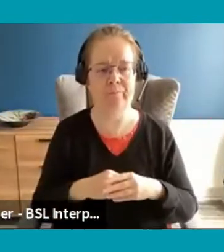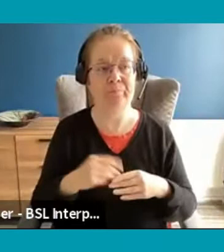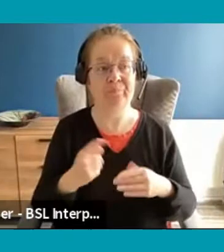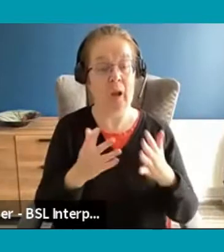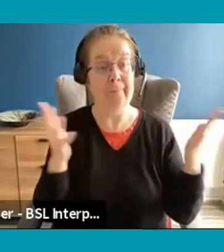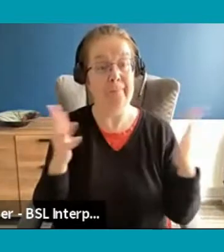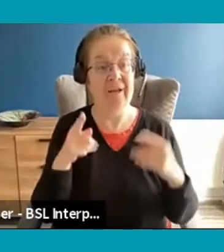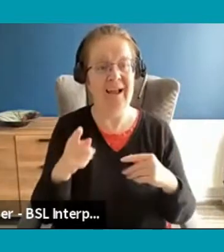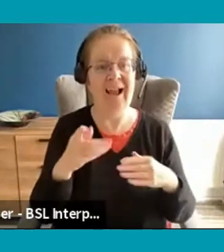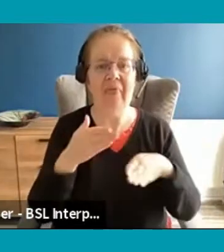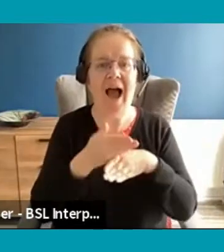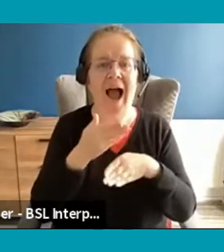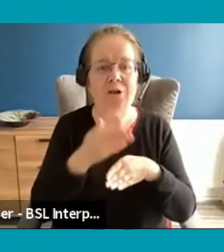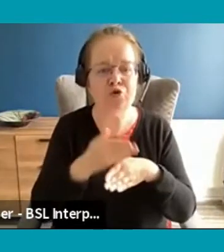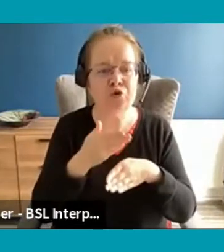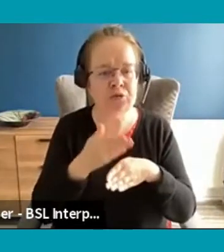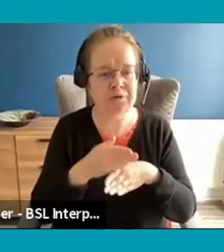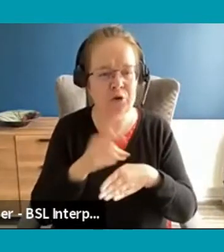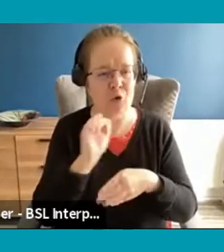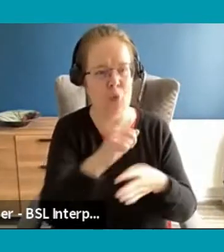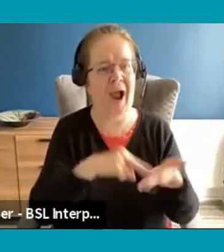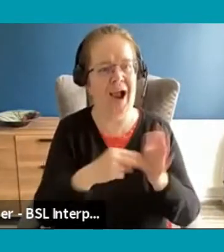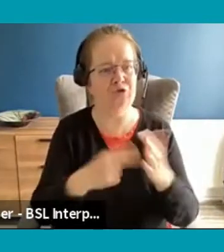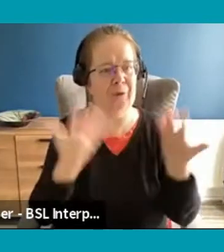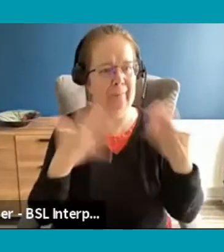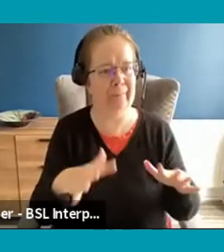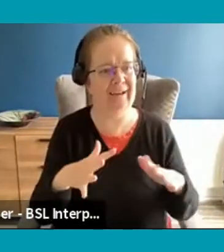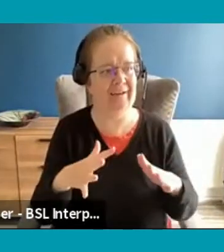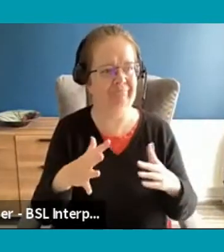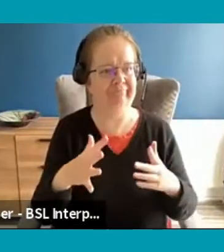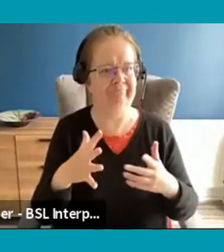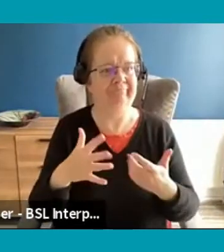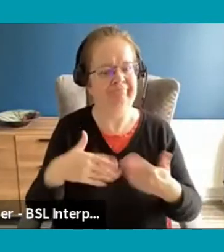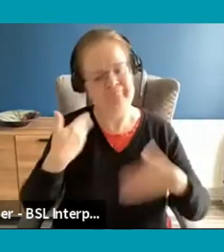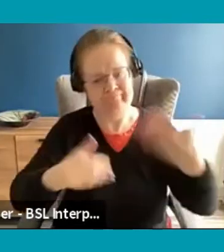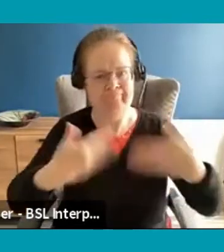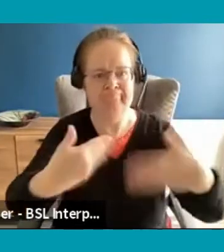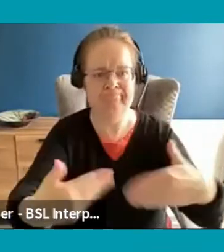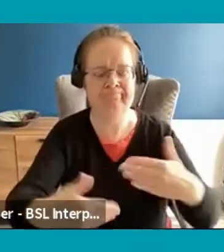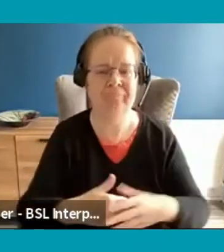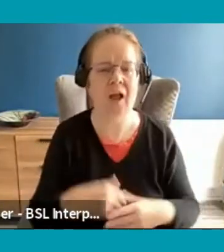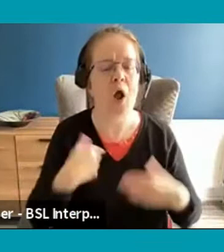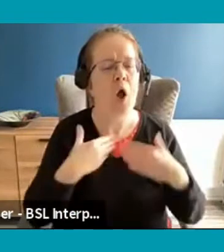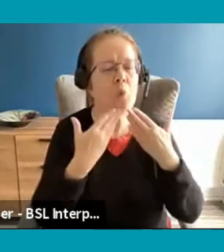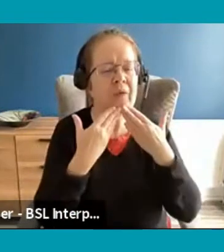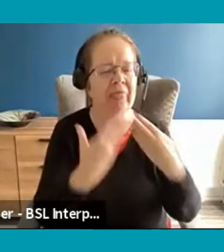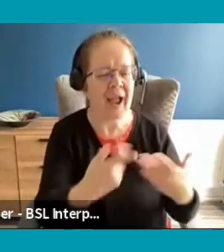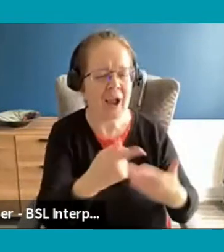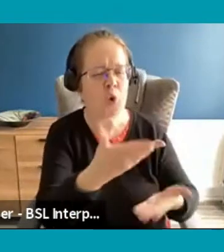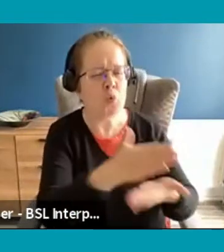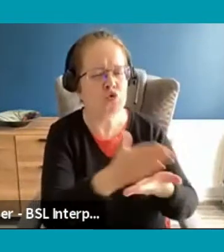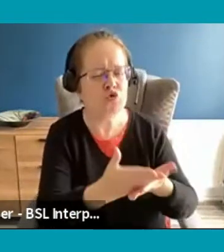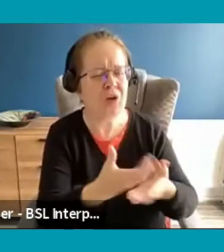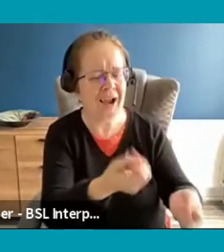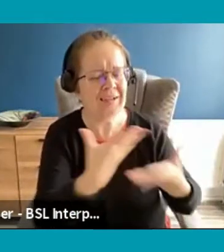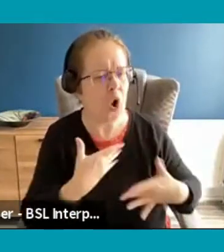action that your organization is taking, and I just want to thank you for sharing such an inspirational story